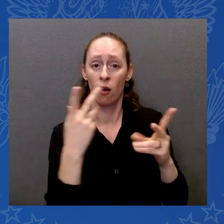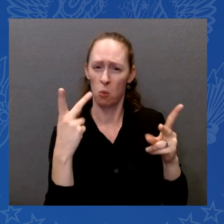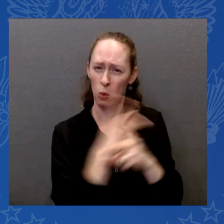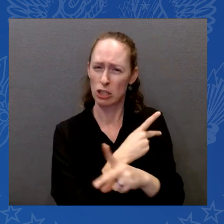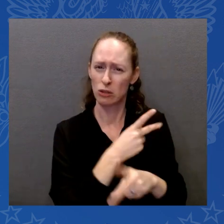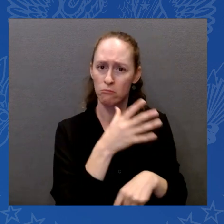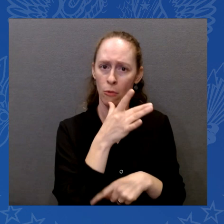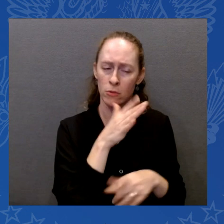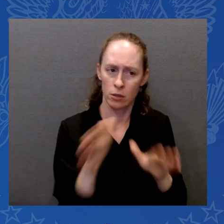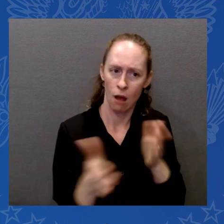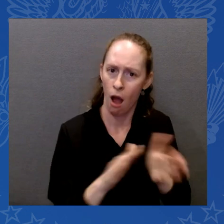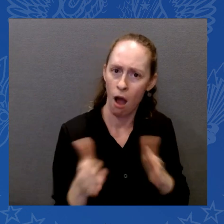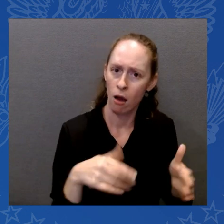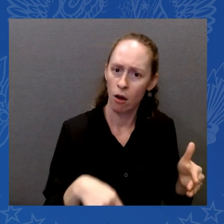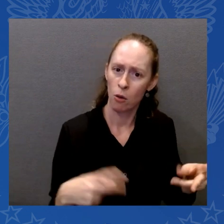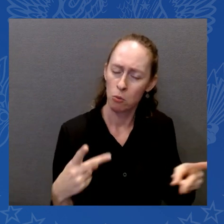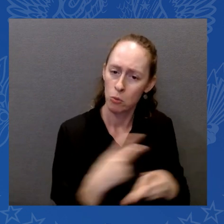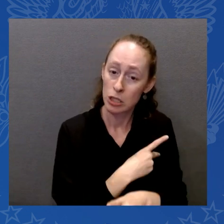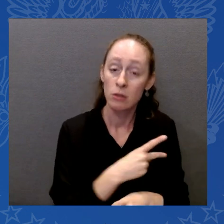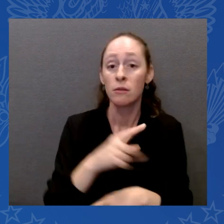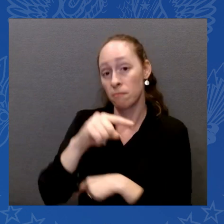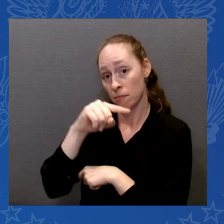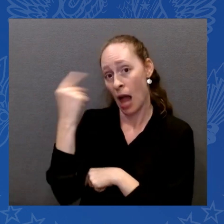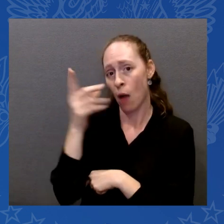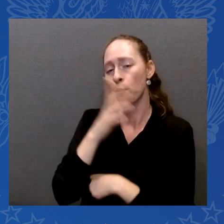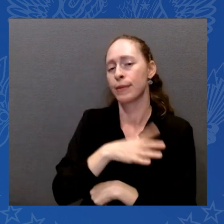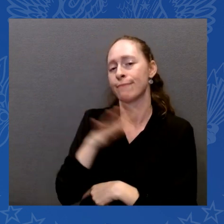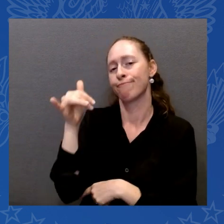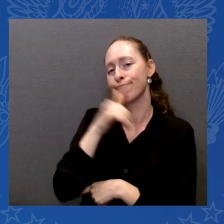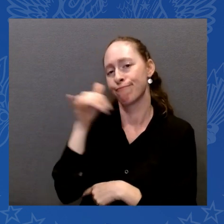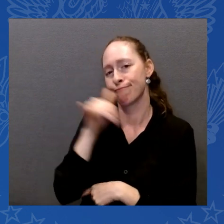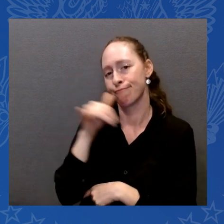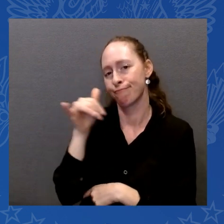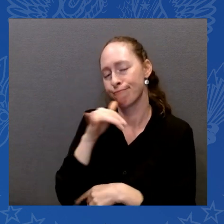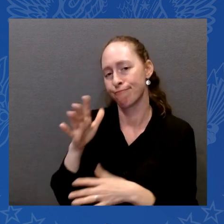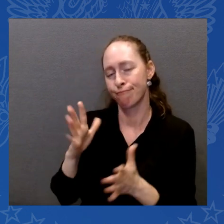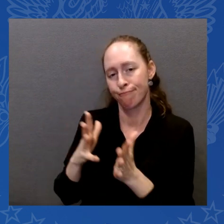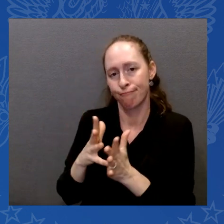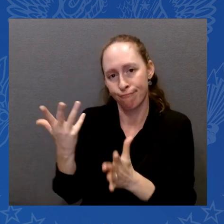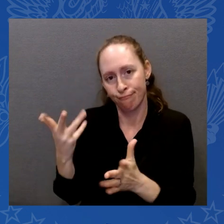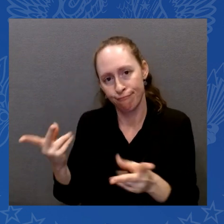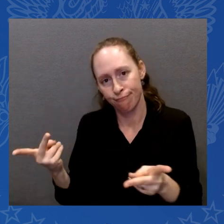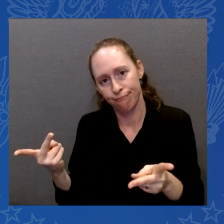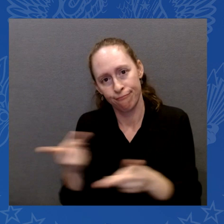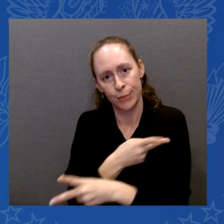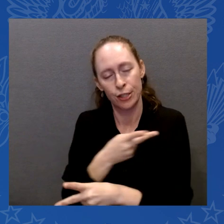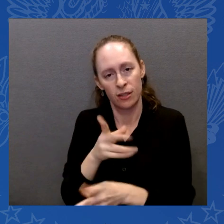The number of pregnancy related deaths are expected to rise dramatically with implementation of abortion bans